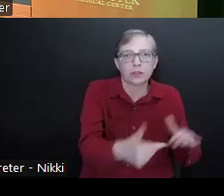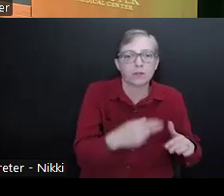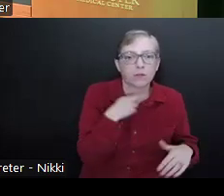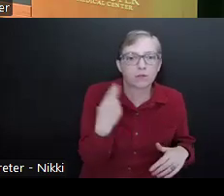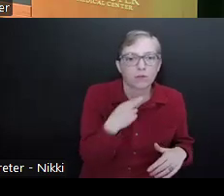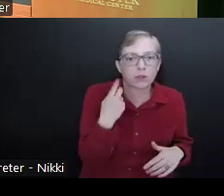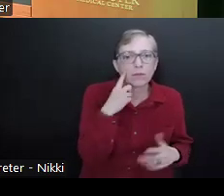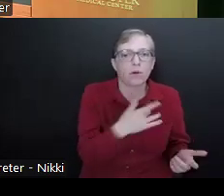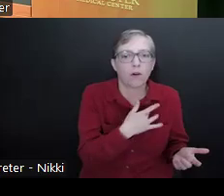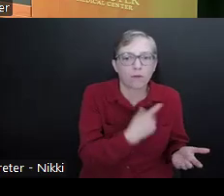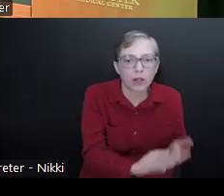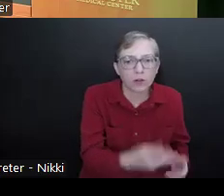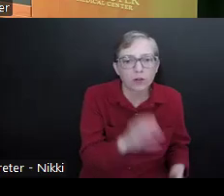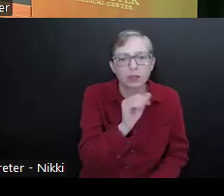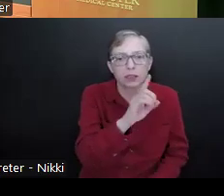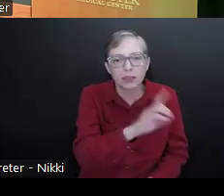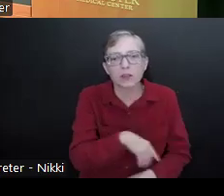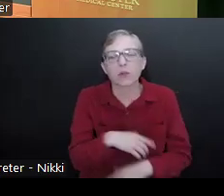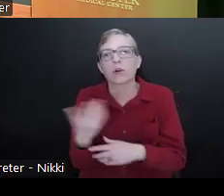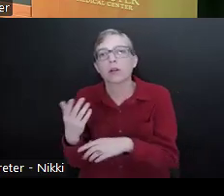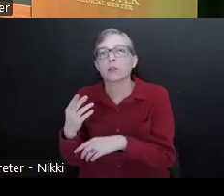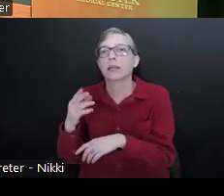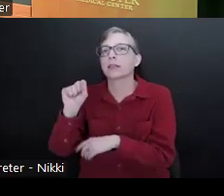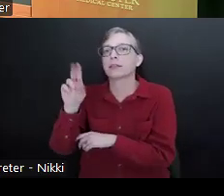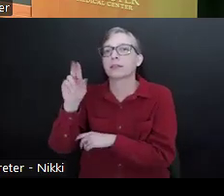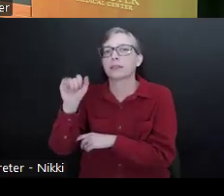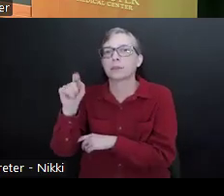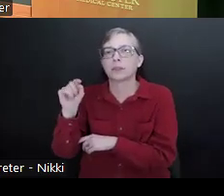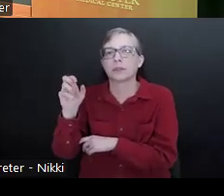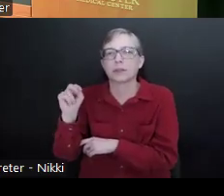adherence to medications follow-up all that good stuff thanks so much yeah yeah that those